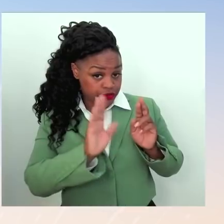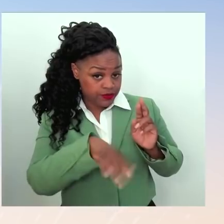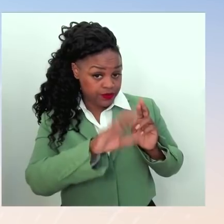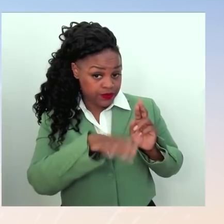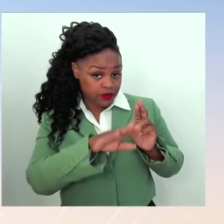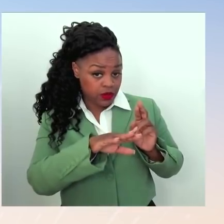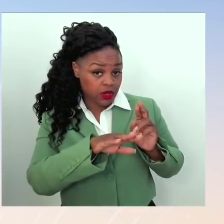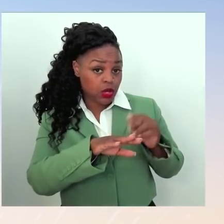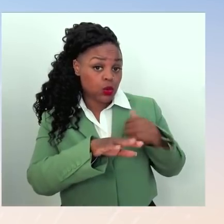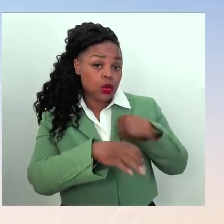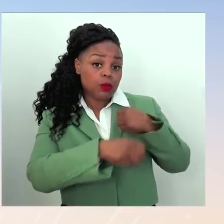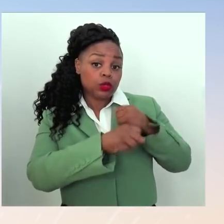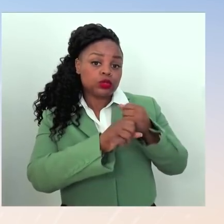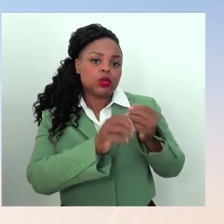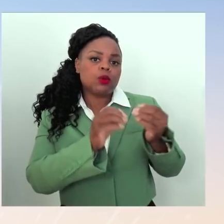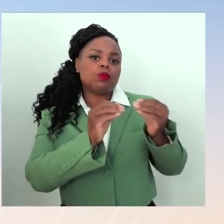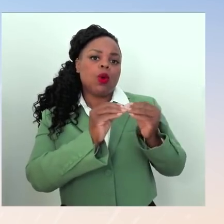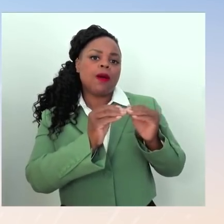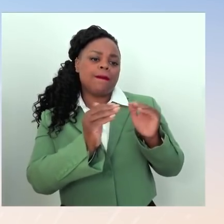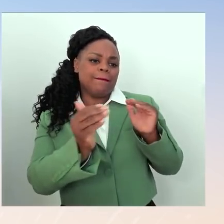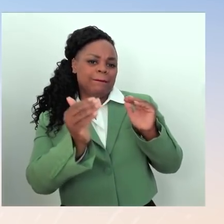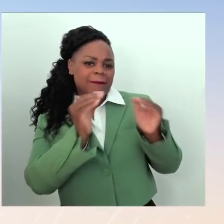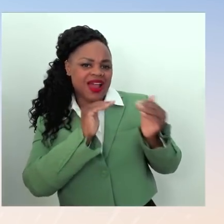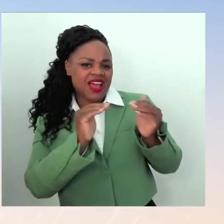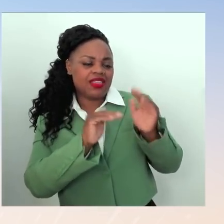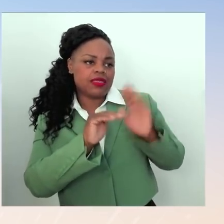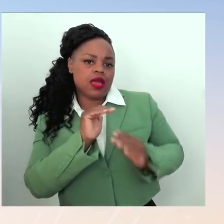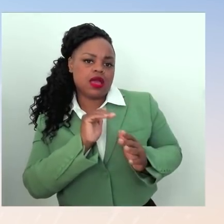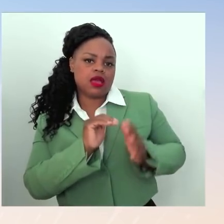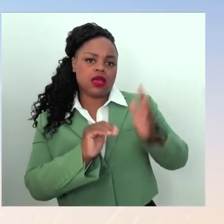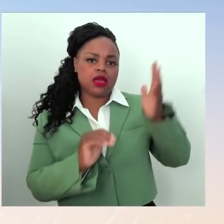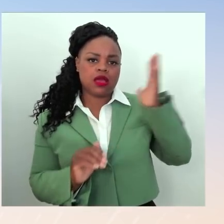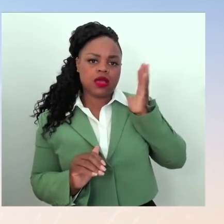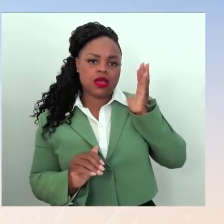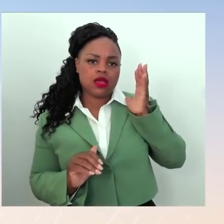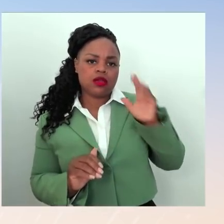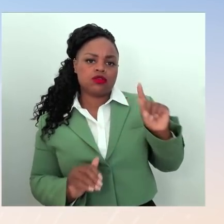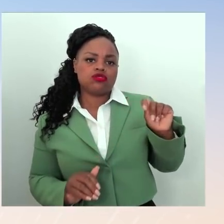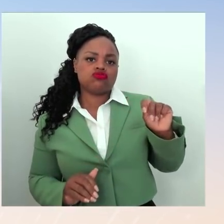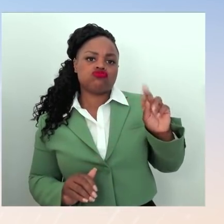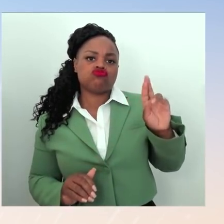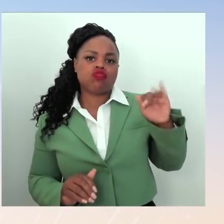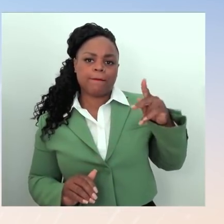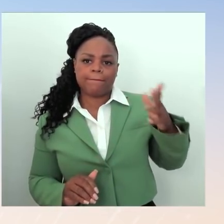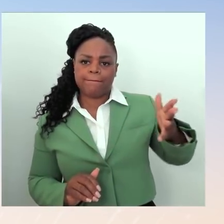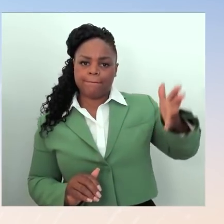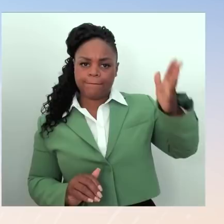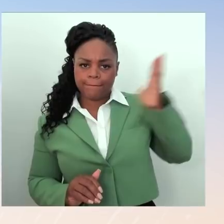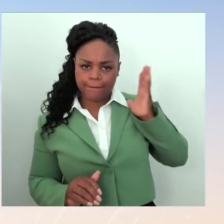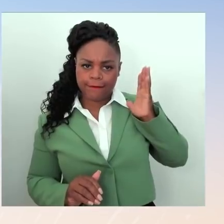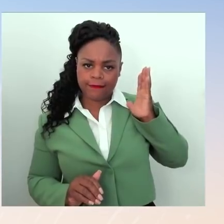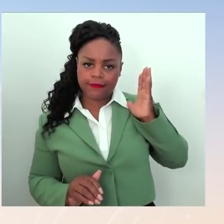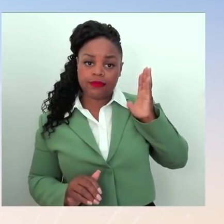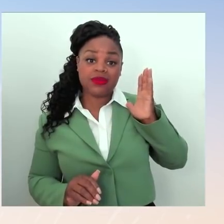we will produce more oil than every -- than ever before. Those are -- those are the facts, in terms of oil production.